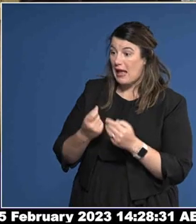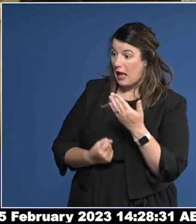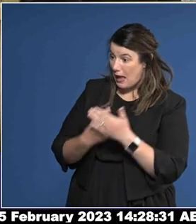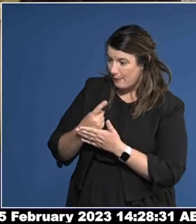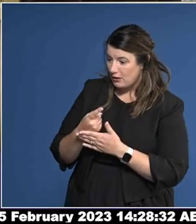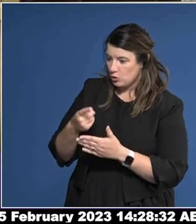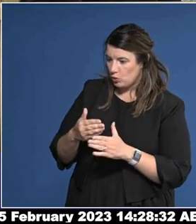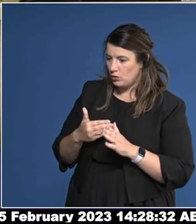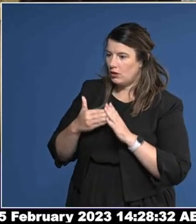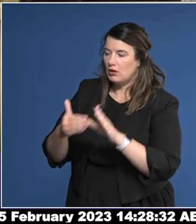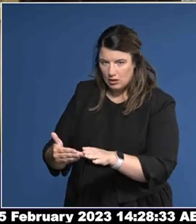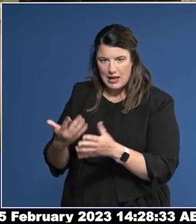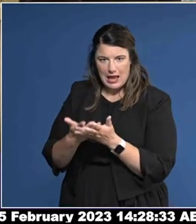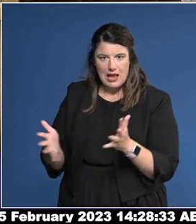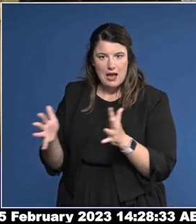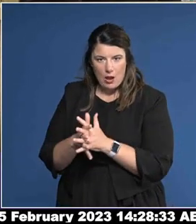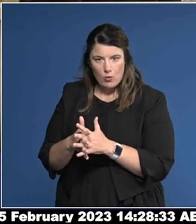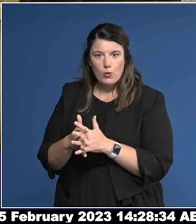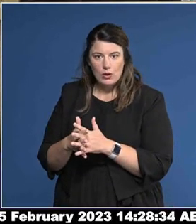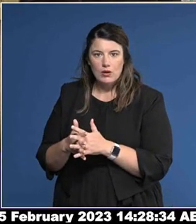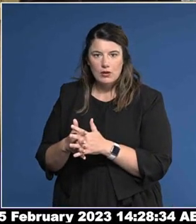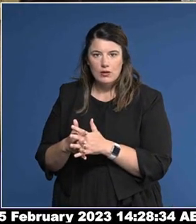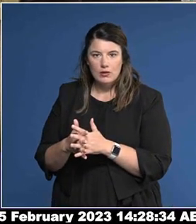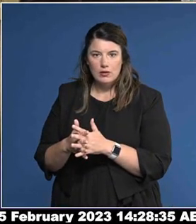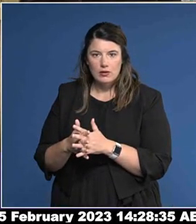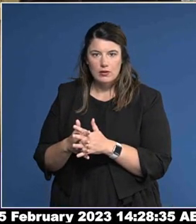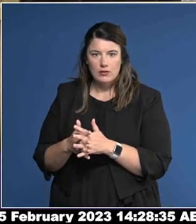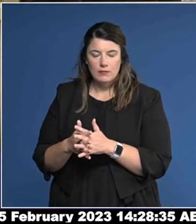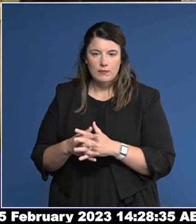occurs, you move into action with that responsive model.